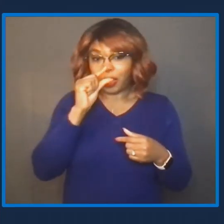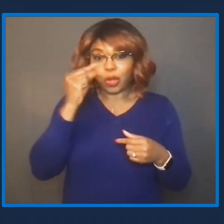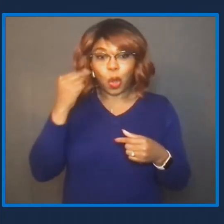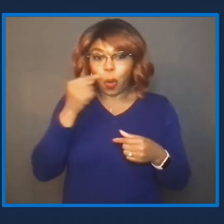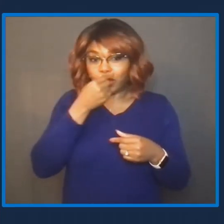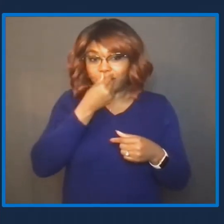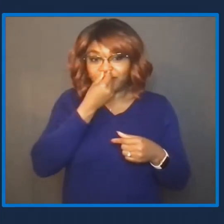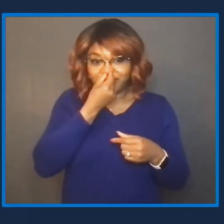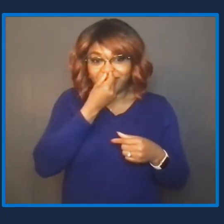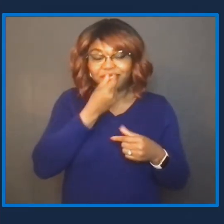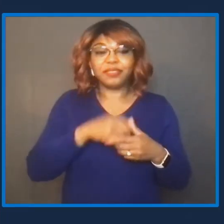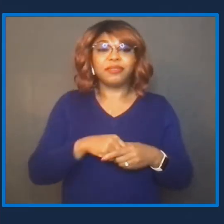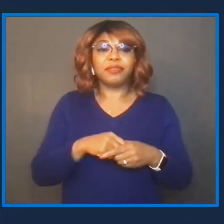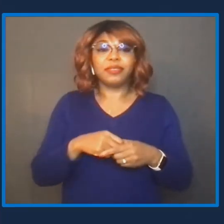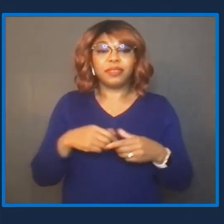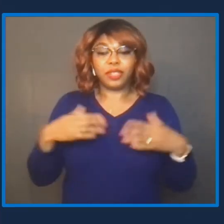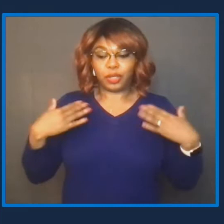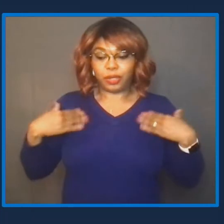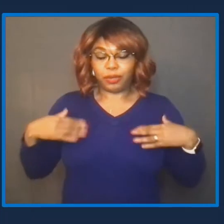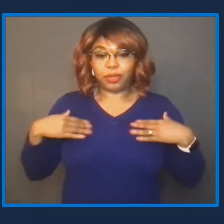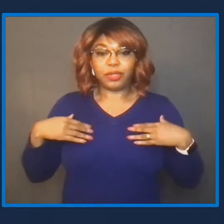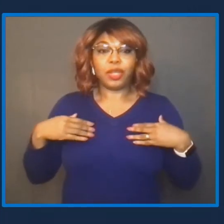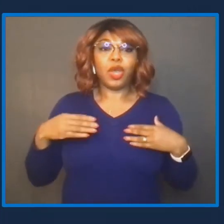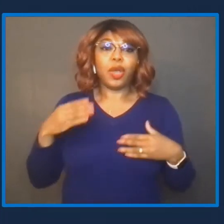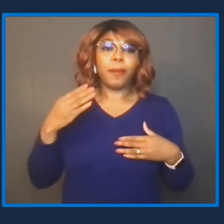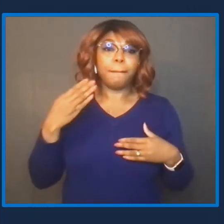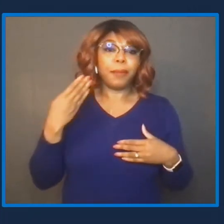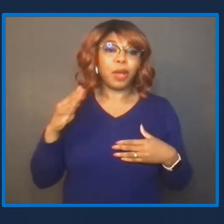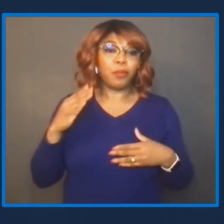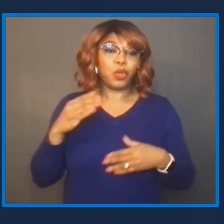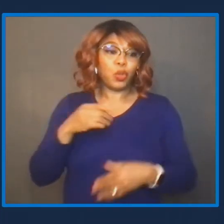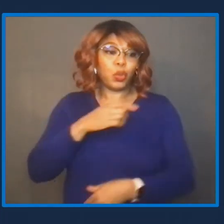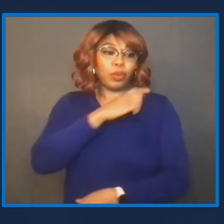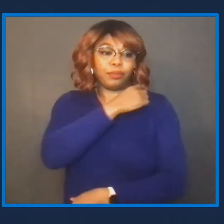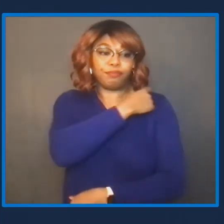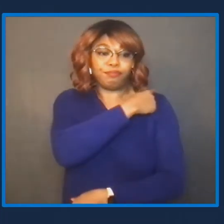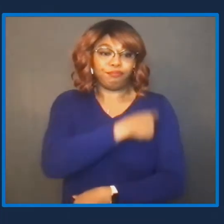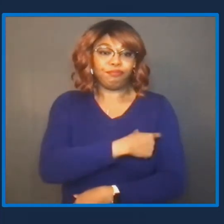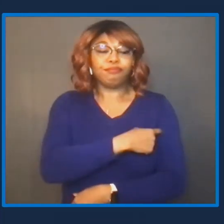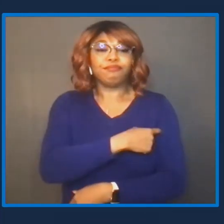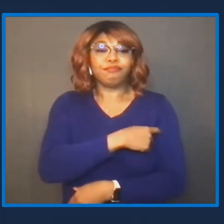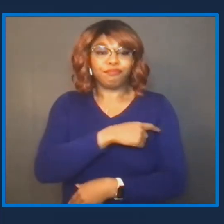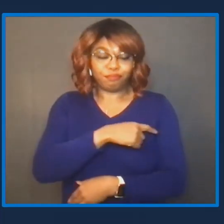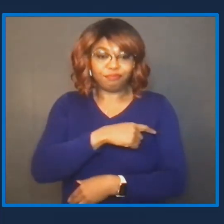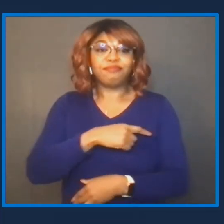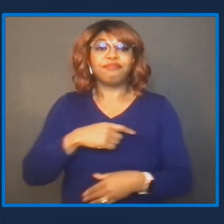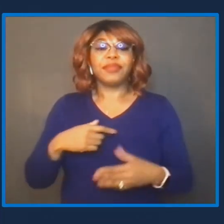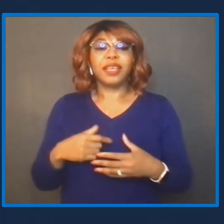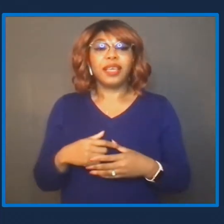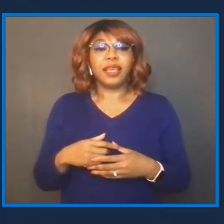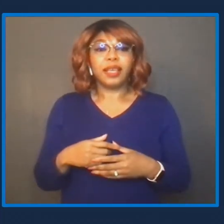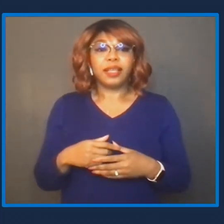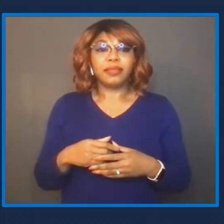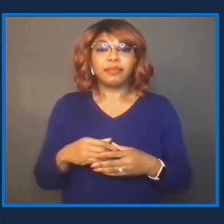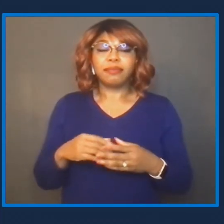I have a blue sleeveless blouse and a plain white background.